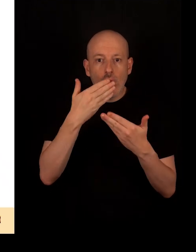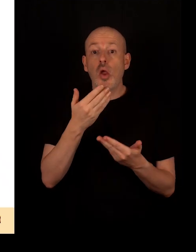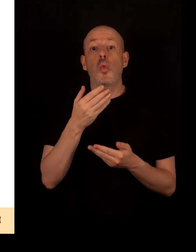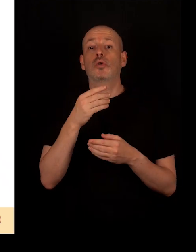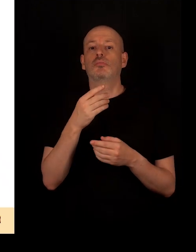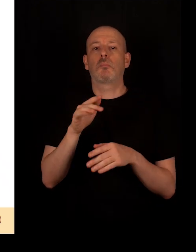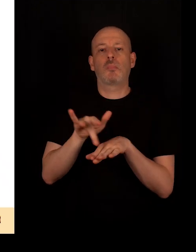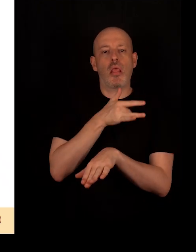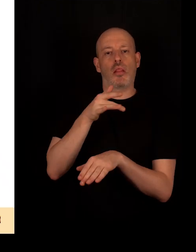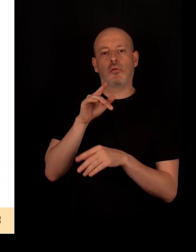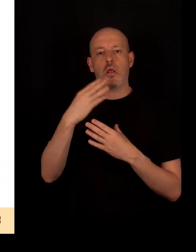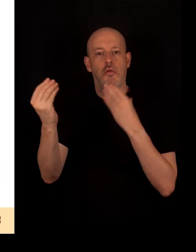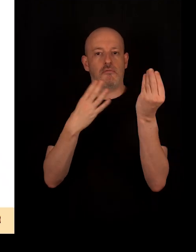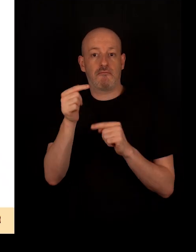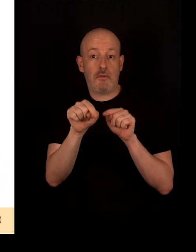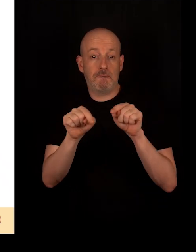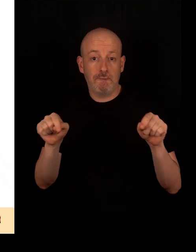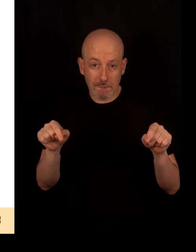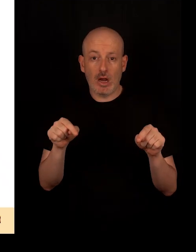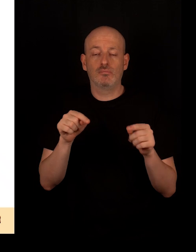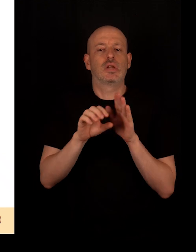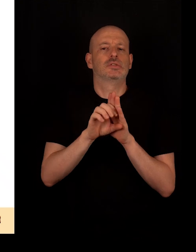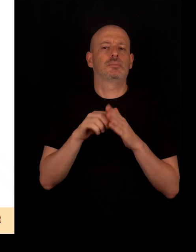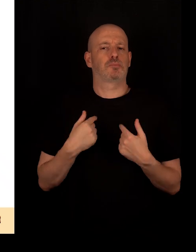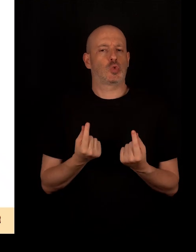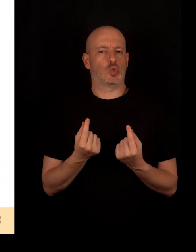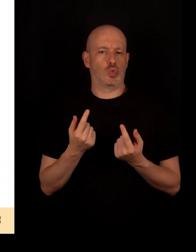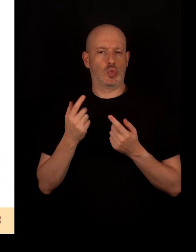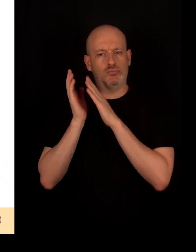or if some participants leave earlier. For example, I'm doing a residency